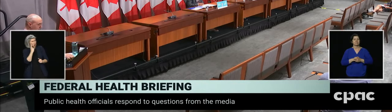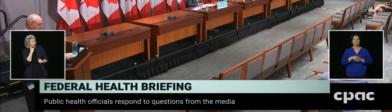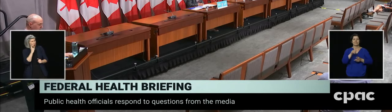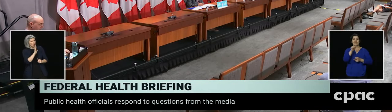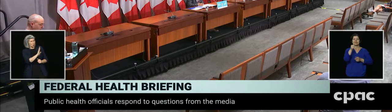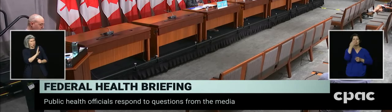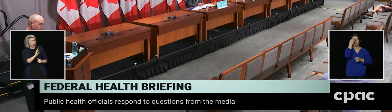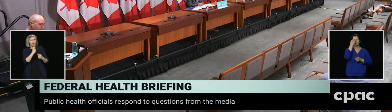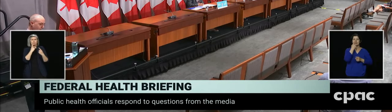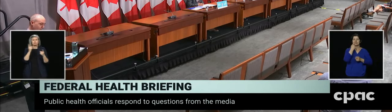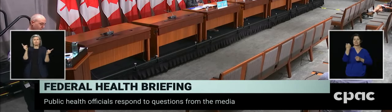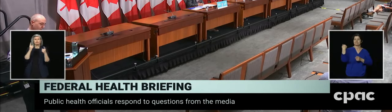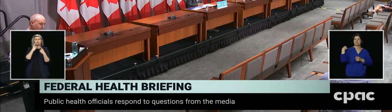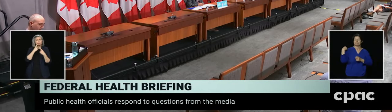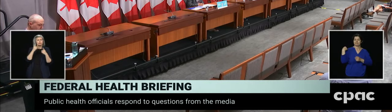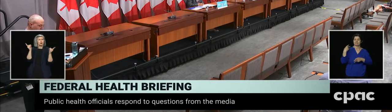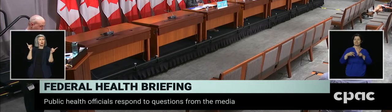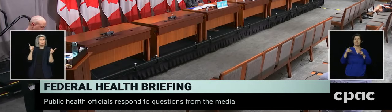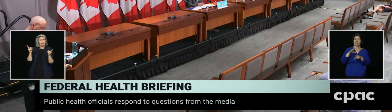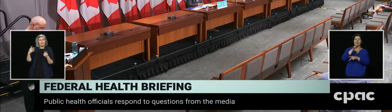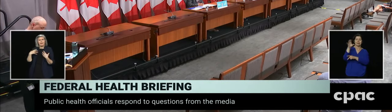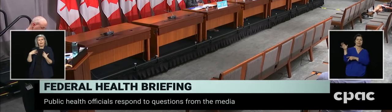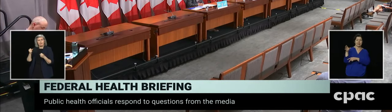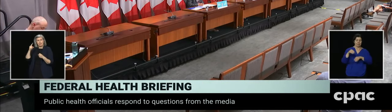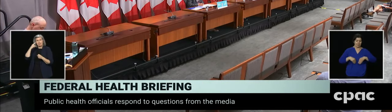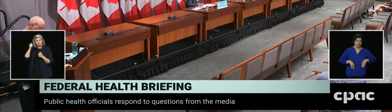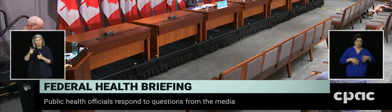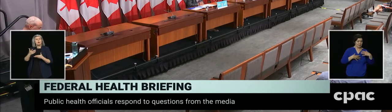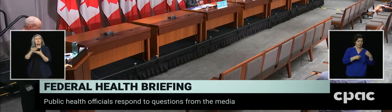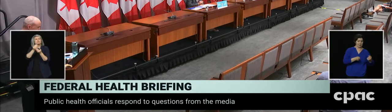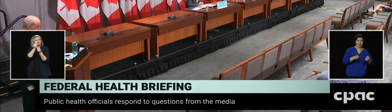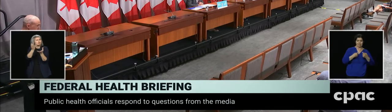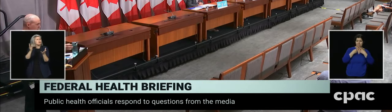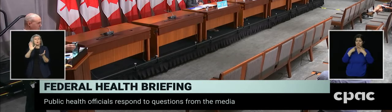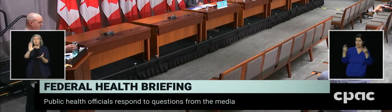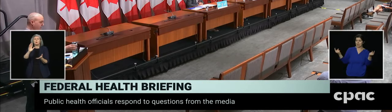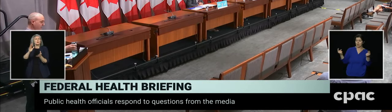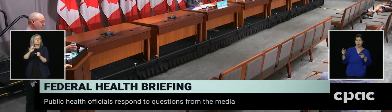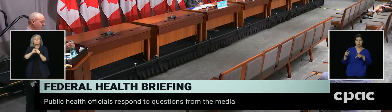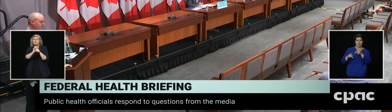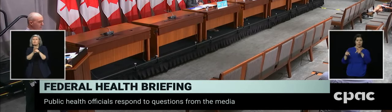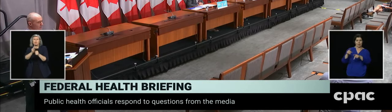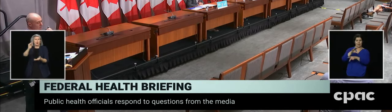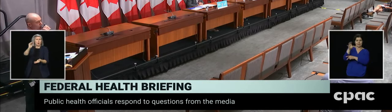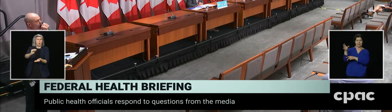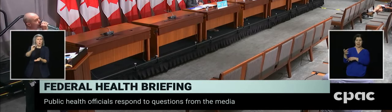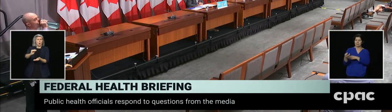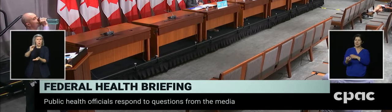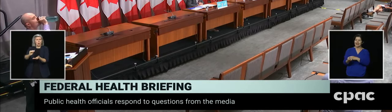GOOD AFTERNOON. AS LATE AS MARCH 10th, CANADIANS WERE BEING TOLD BY YOU AND THE